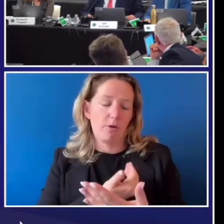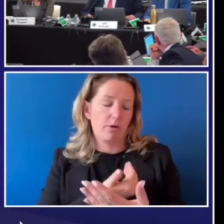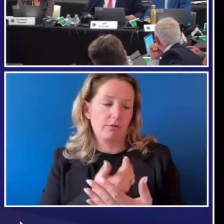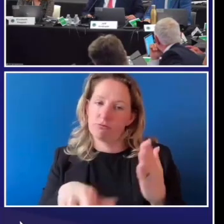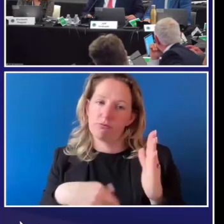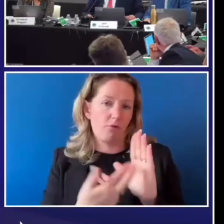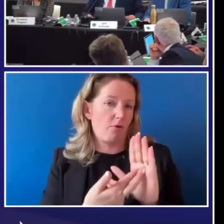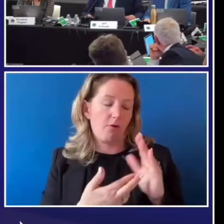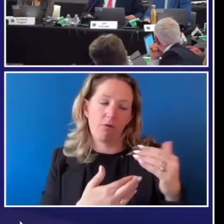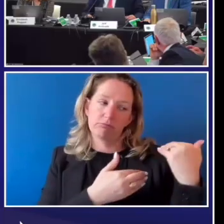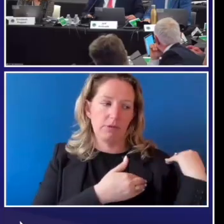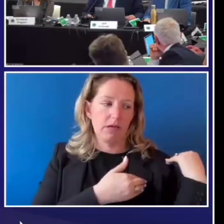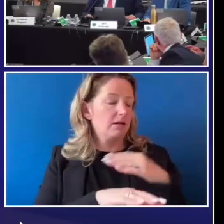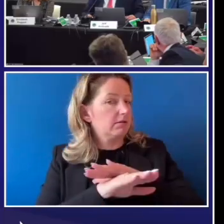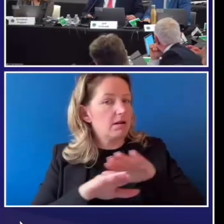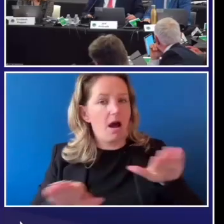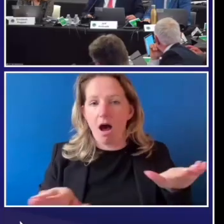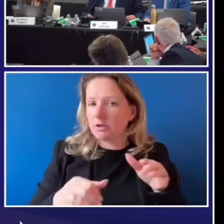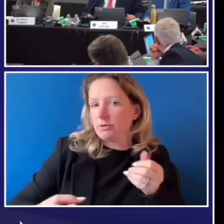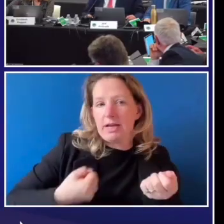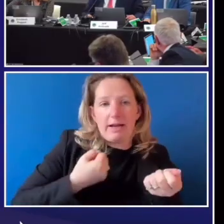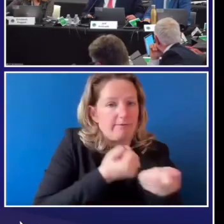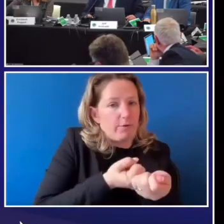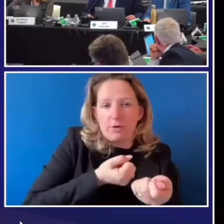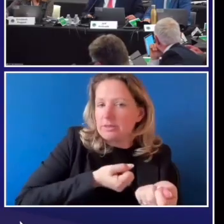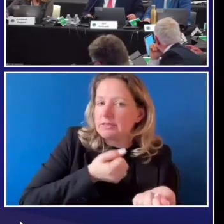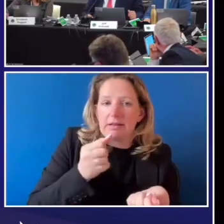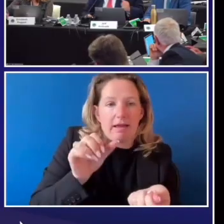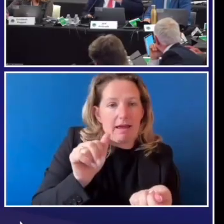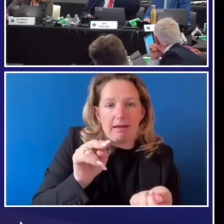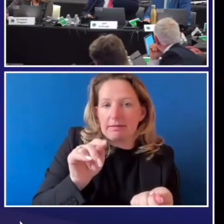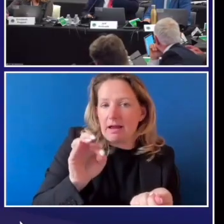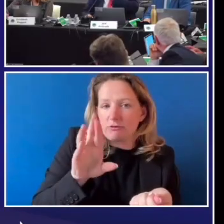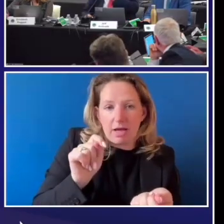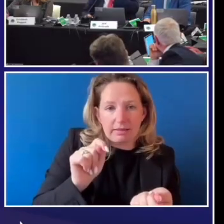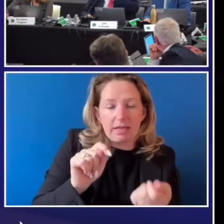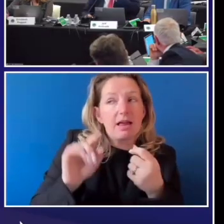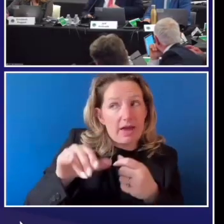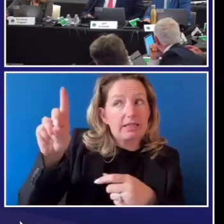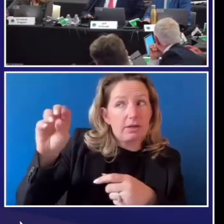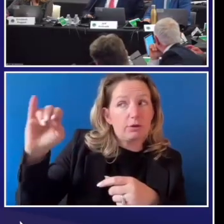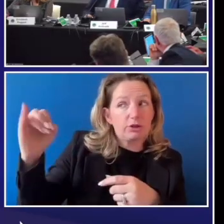Uh, antitrust is the DOJ's prerogative, but everybody is subject to it, including accrediting agencies